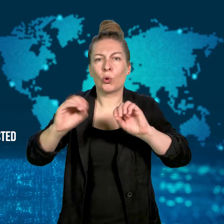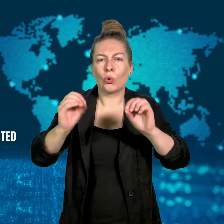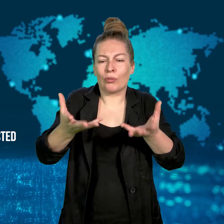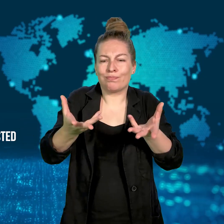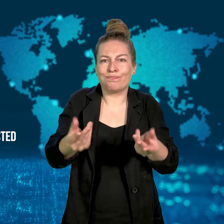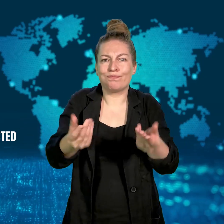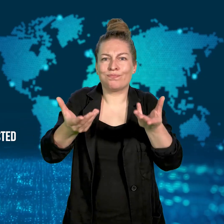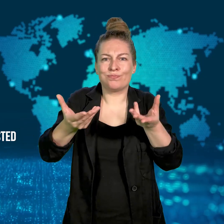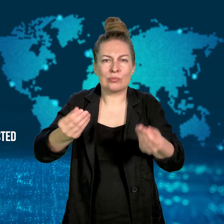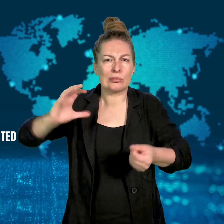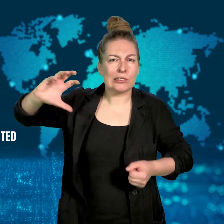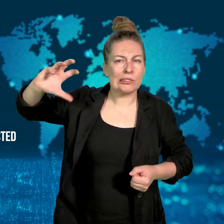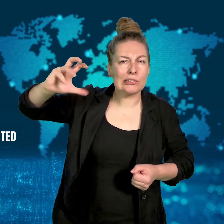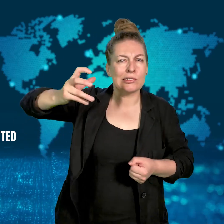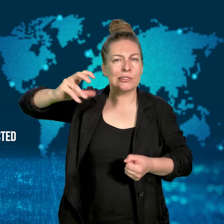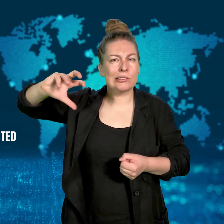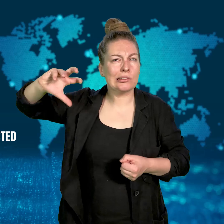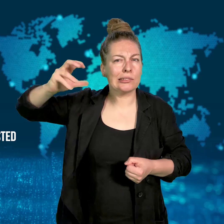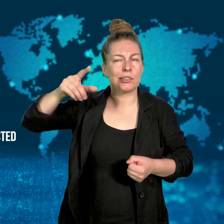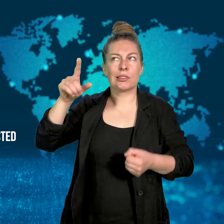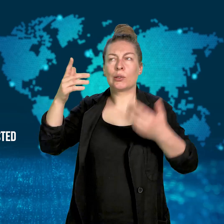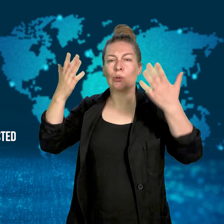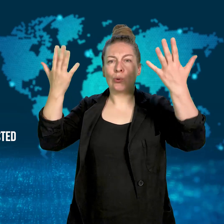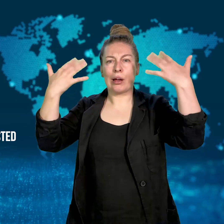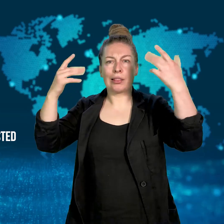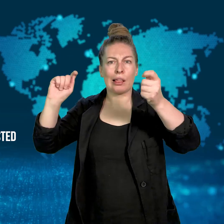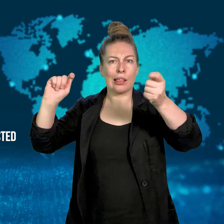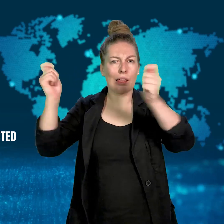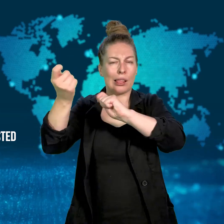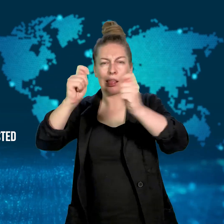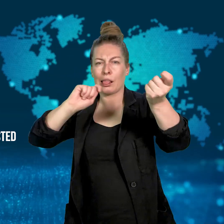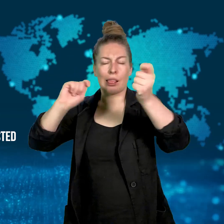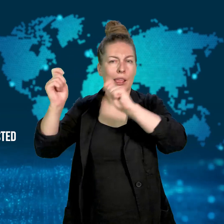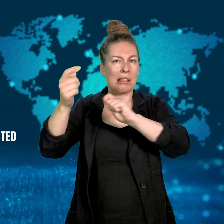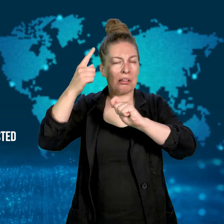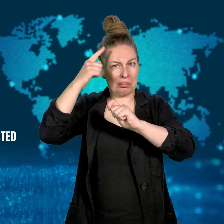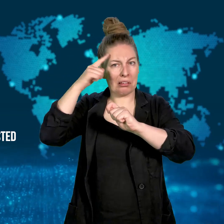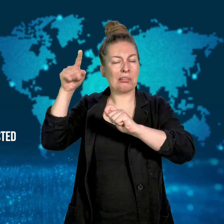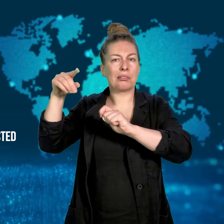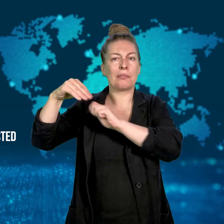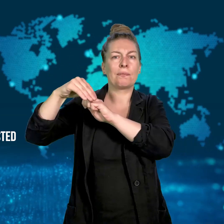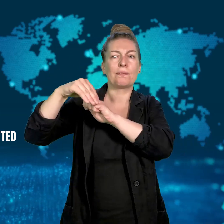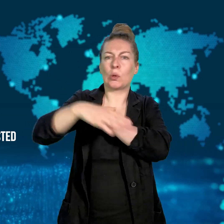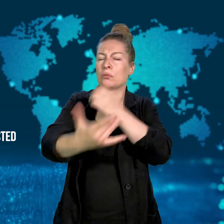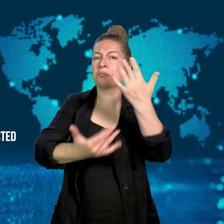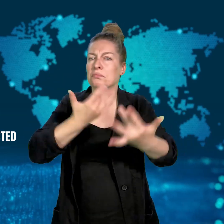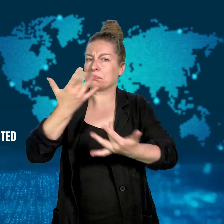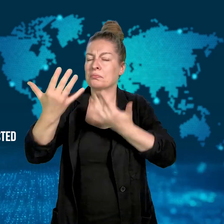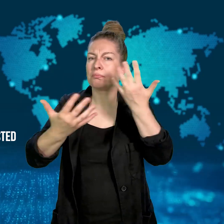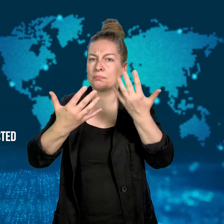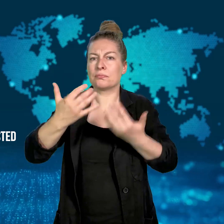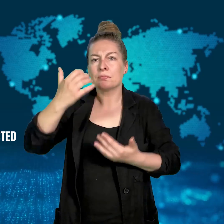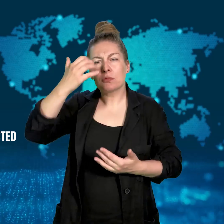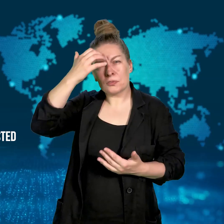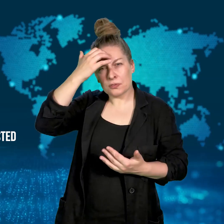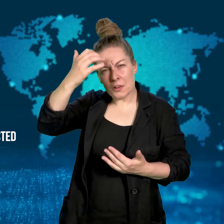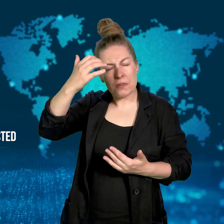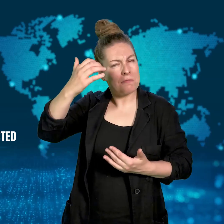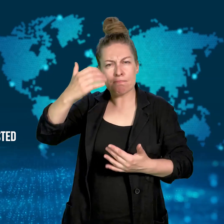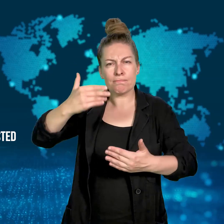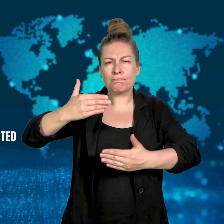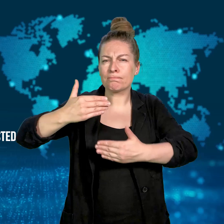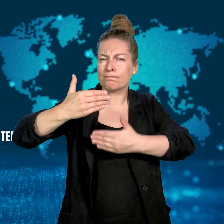and climate change, authorities persisted in an extensive investigation